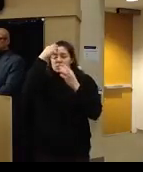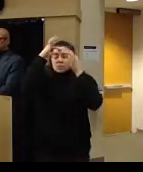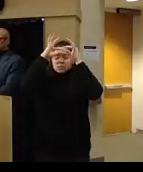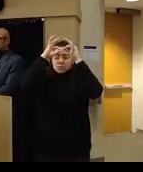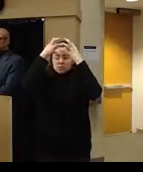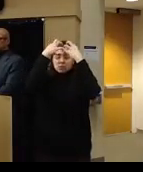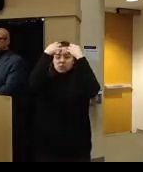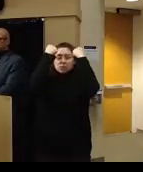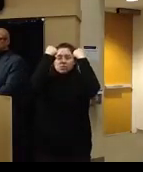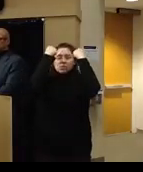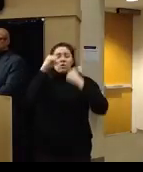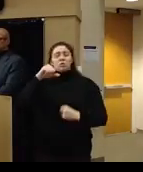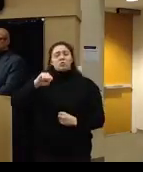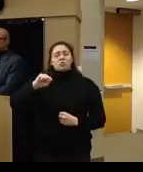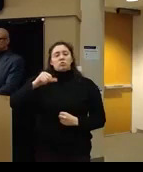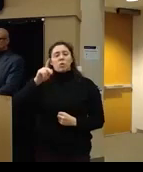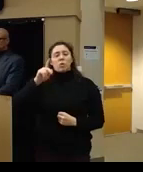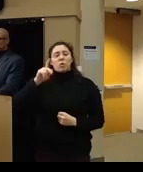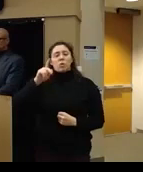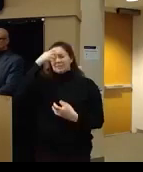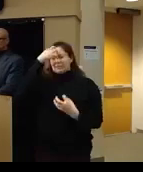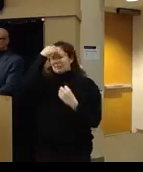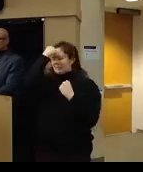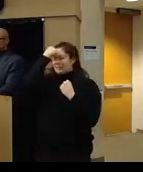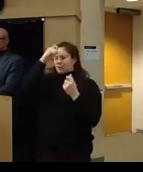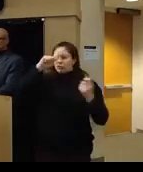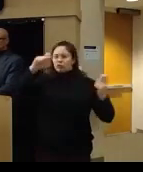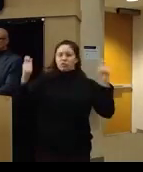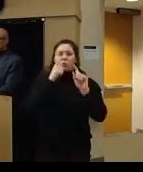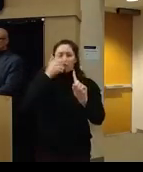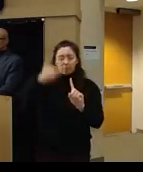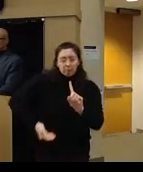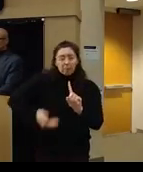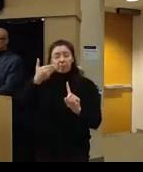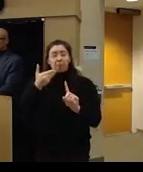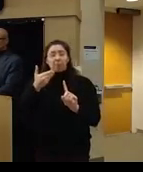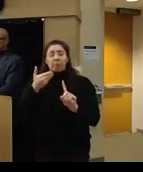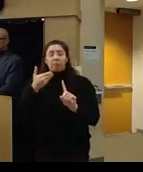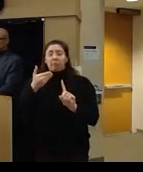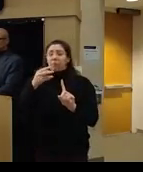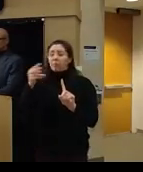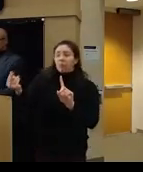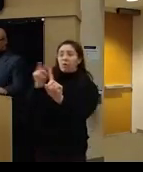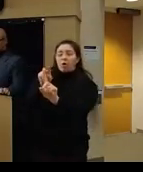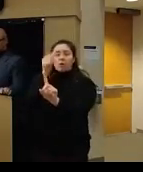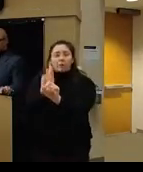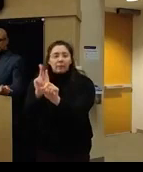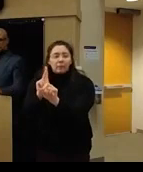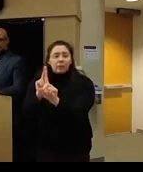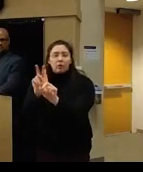satter in our mind altering our self-image our image of each other our image of other racial